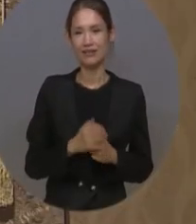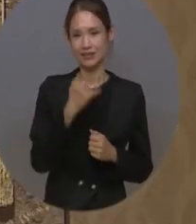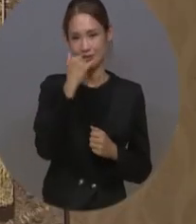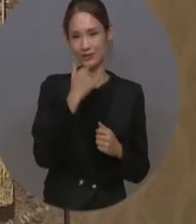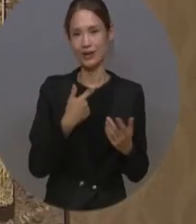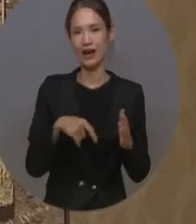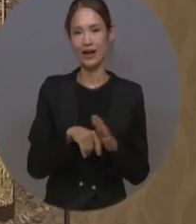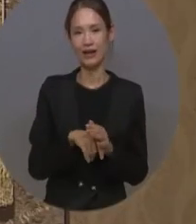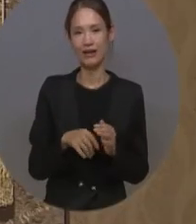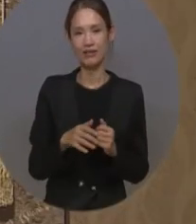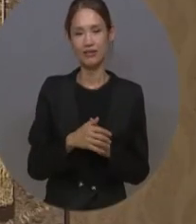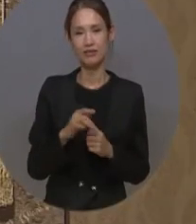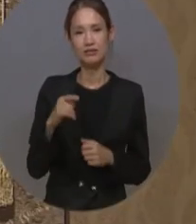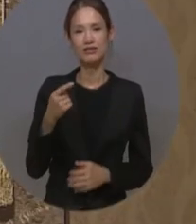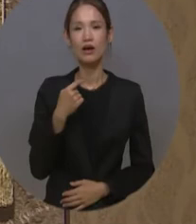What about airway vibrating?